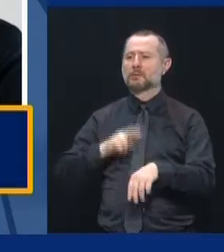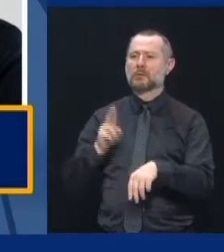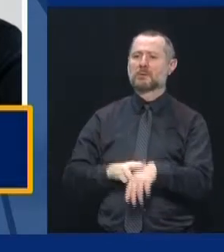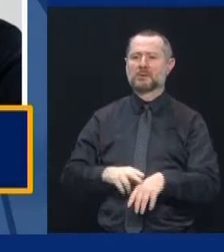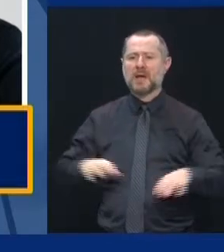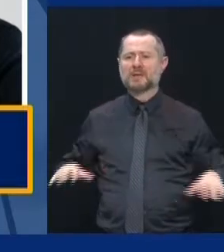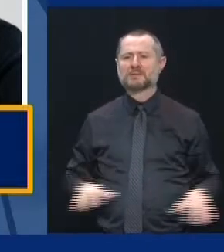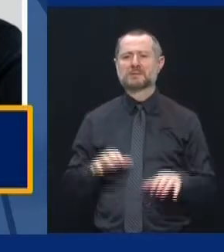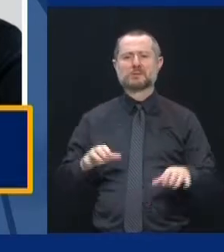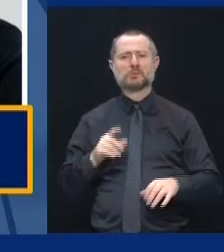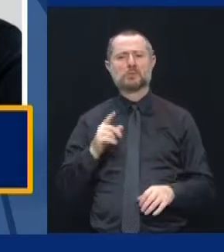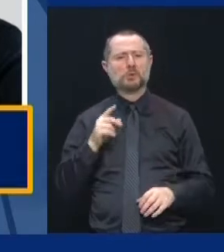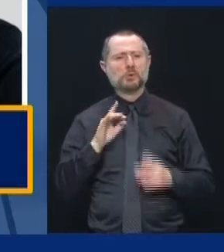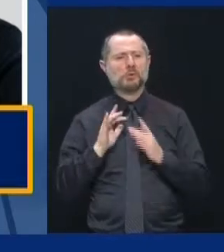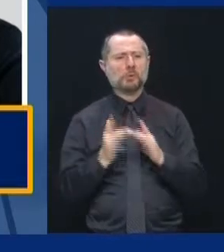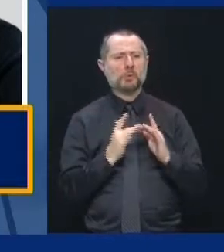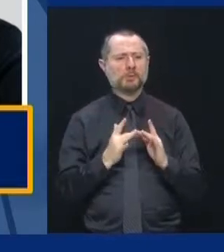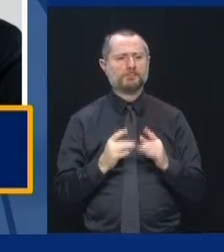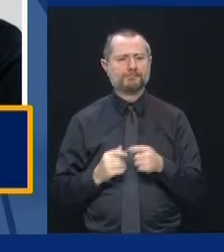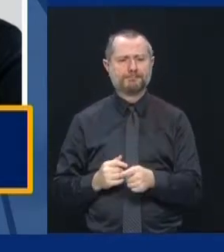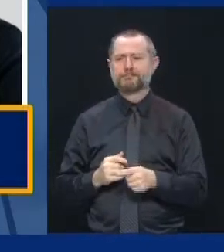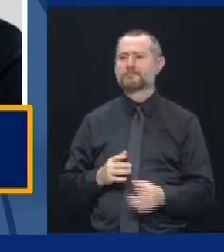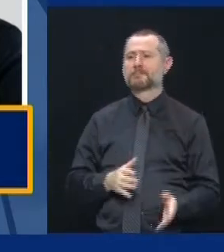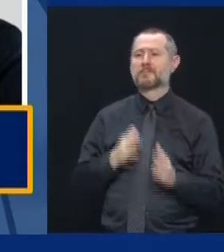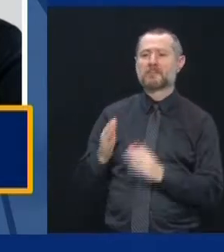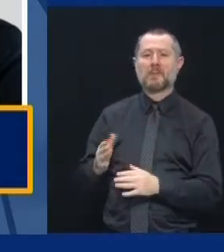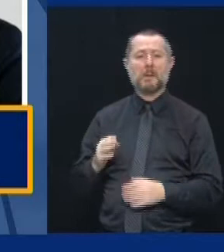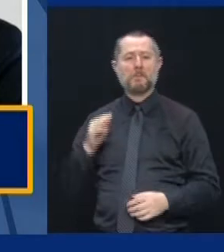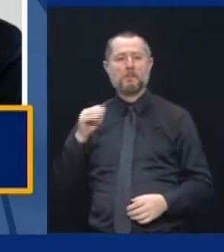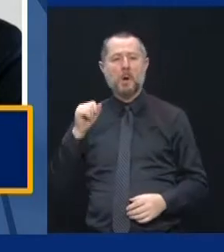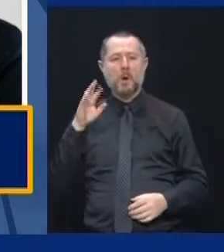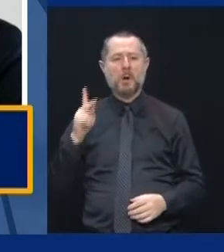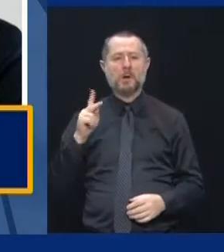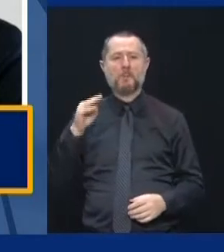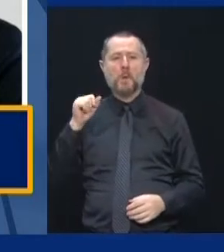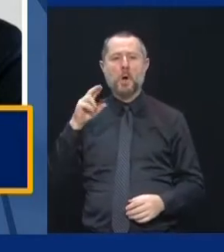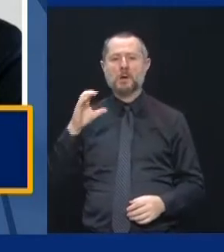LEADERS STEP UP AND LEAD THE WAY WITH US. REVEREND AL SHARPTON, THE